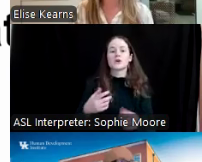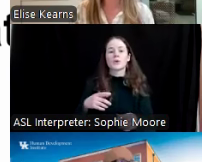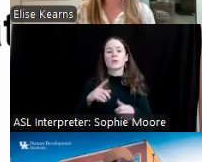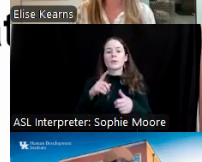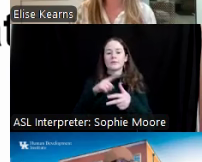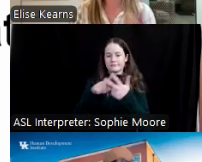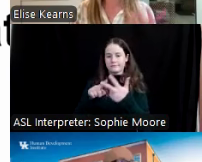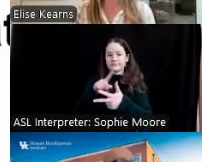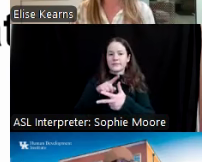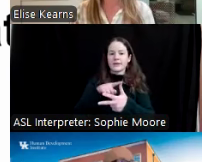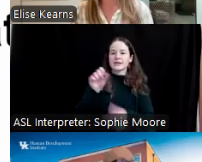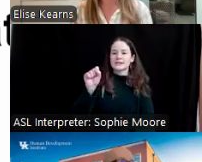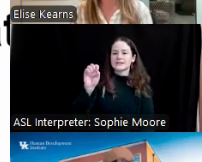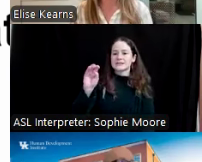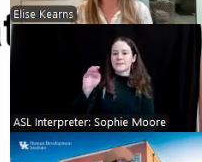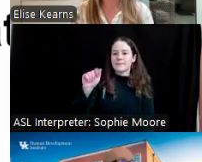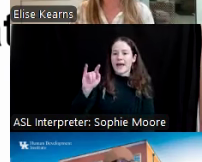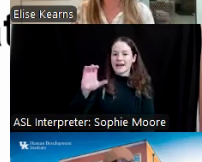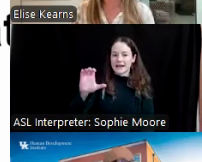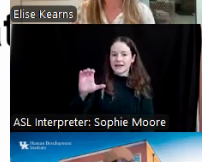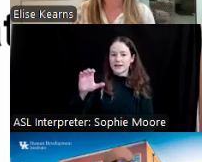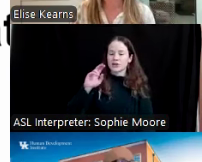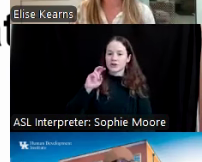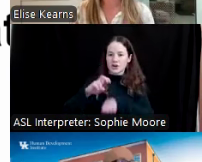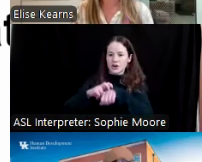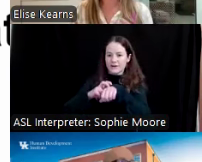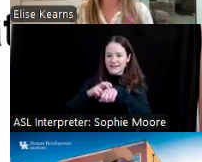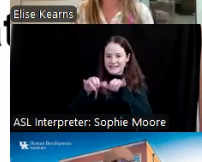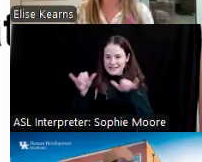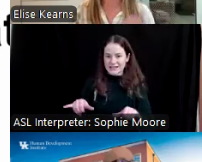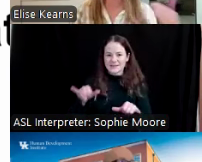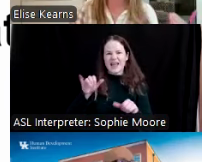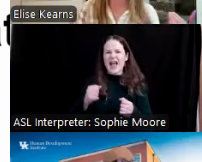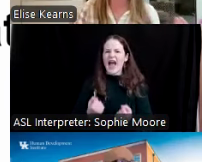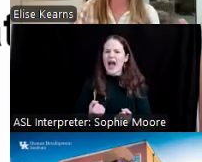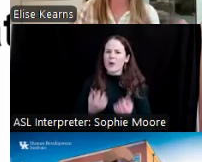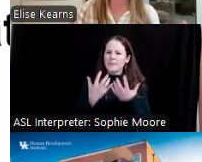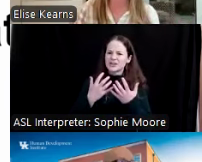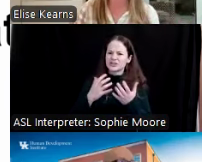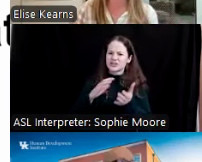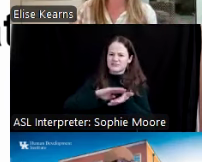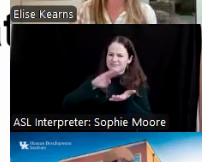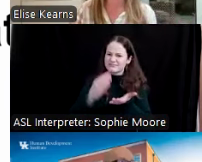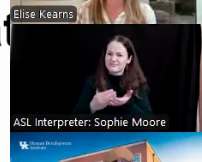for you to perform a physical activity. And that demand might be more on someone with a disability than it would be